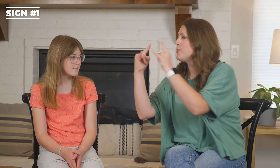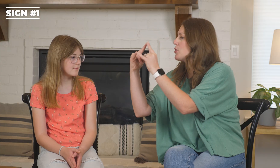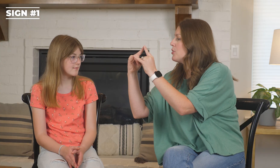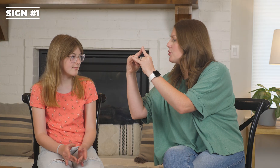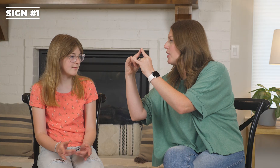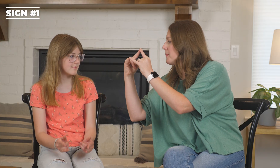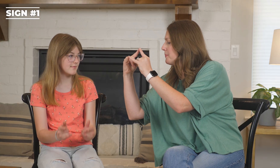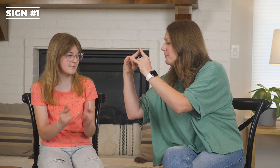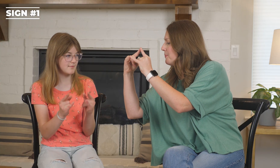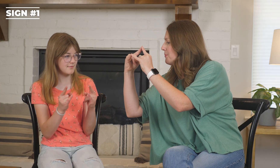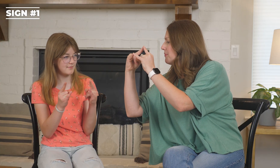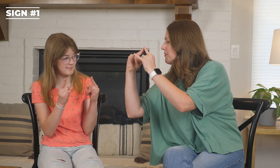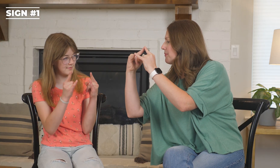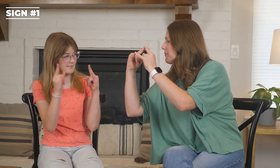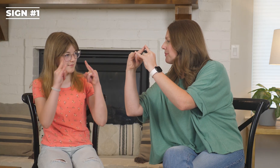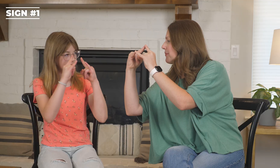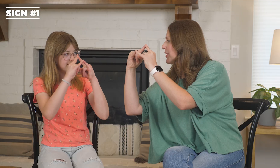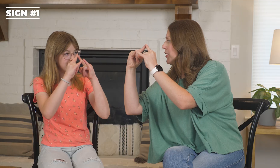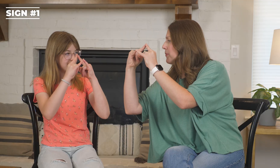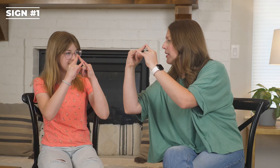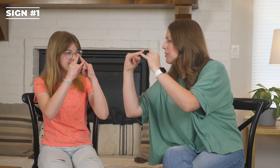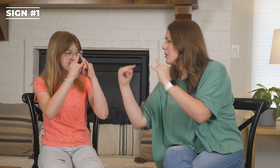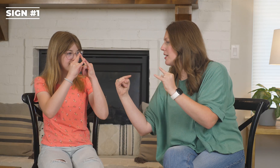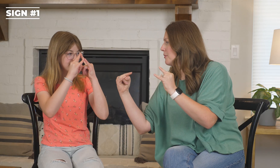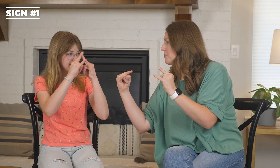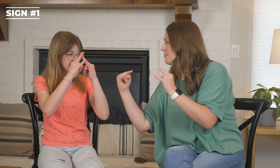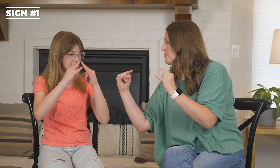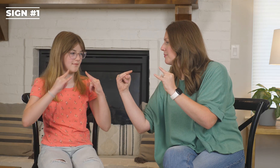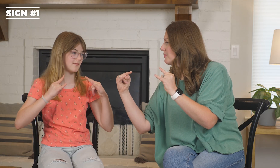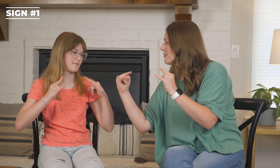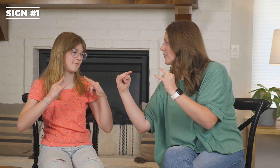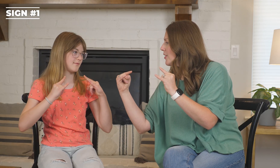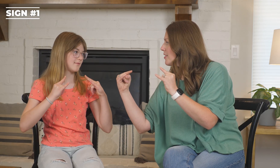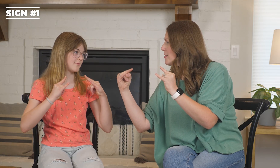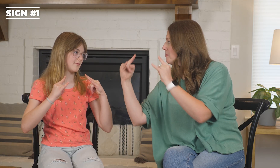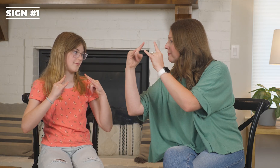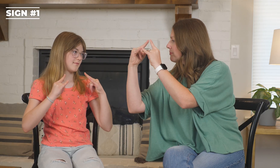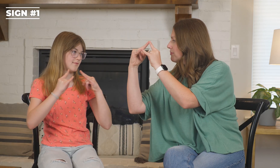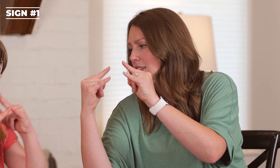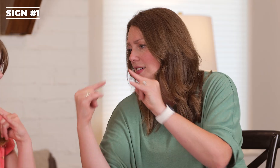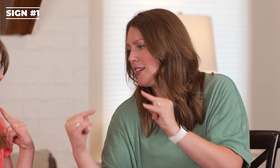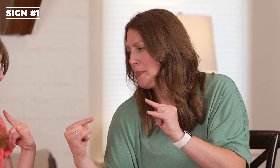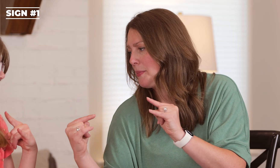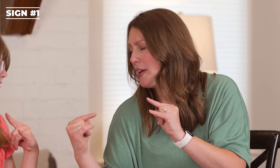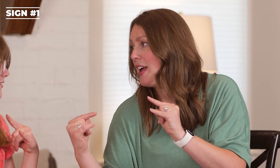So can you do that? There you go. And then bring it down. Awesome. Yeah.